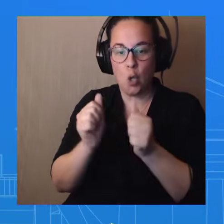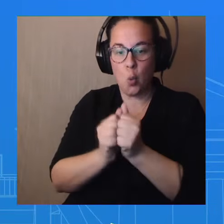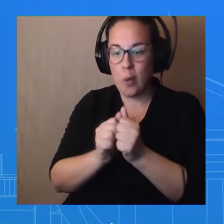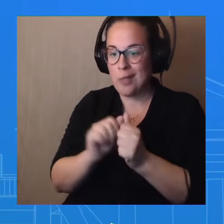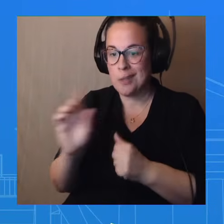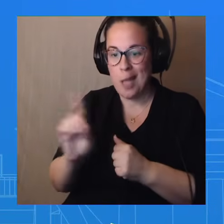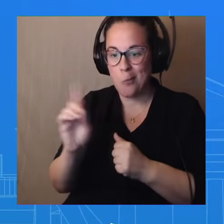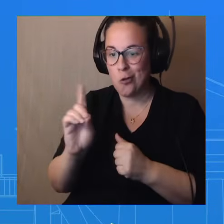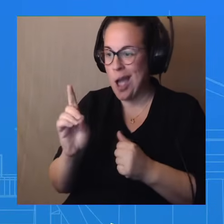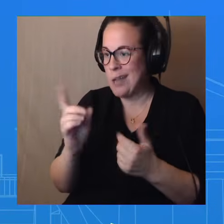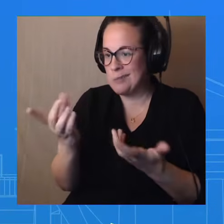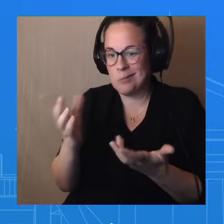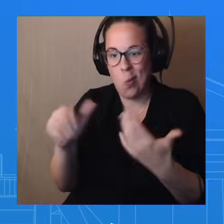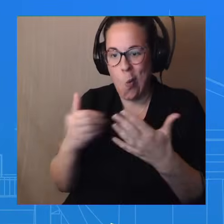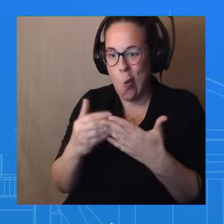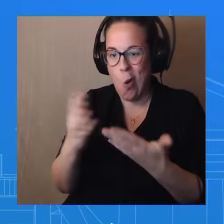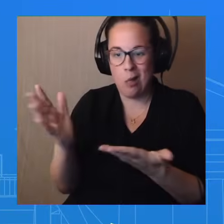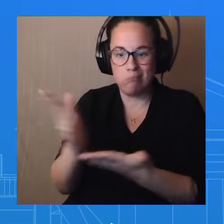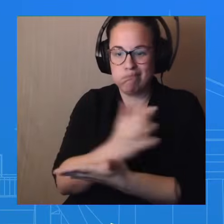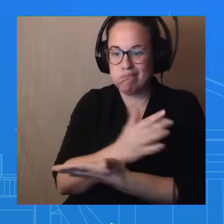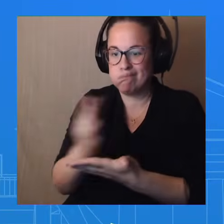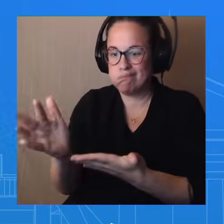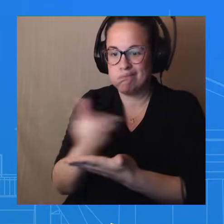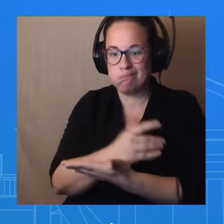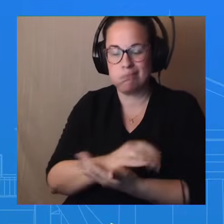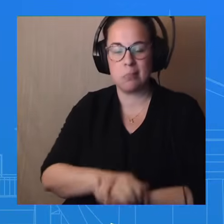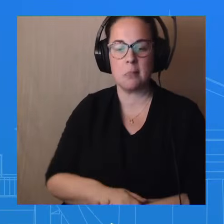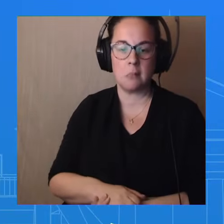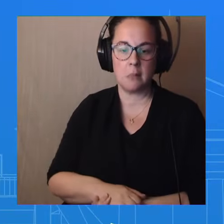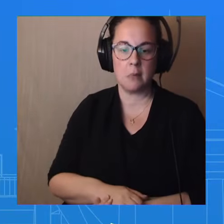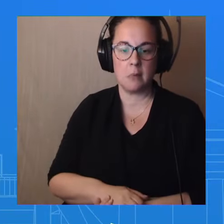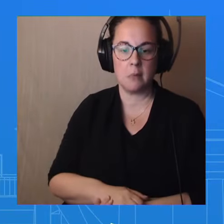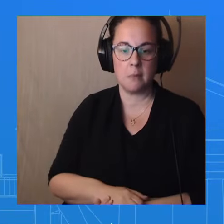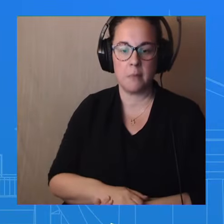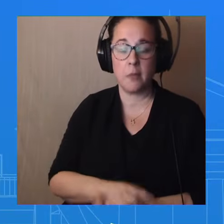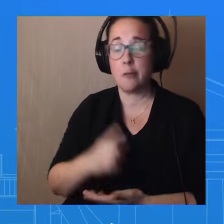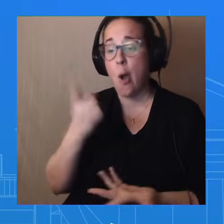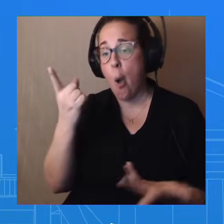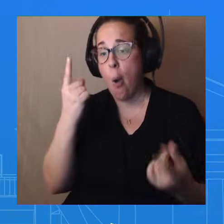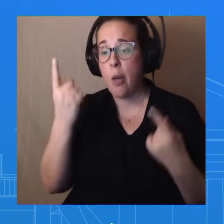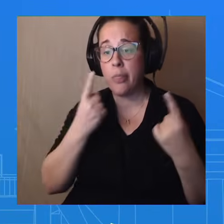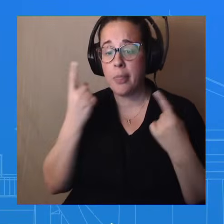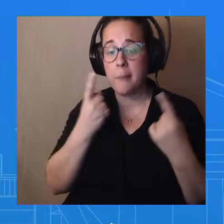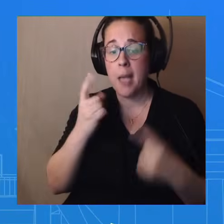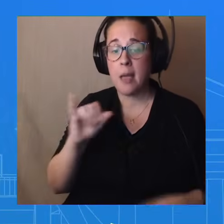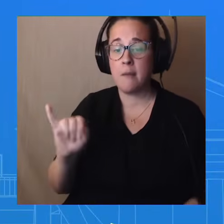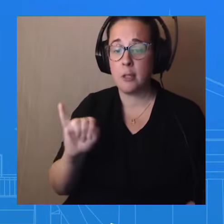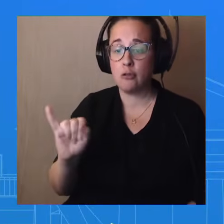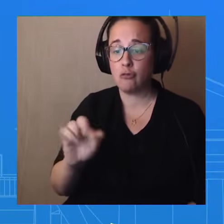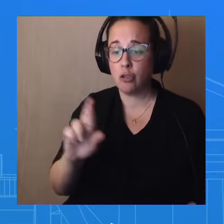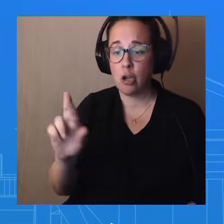over the past two years as well to get things done. You think about the Inflation Reduction Act, that is something that Senator Manchin --right?